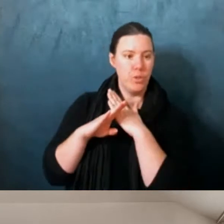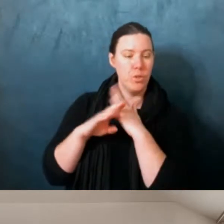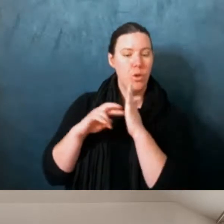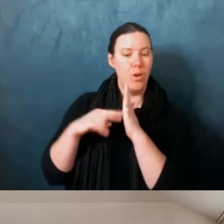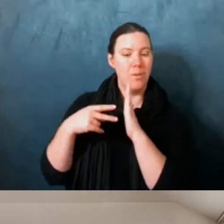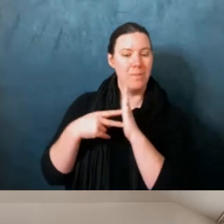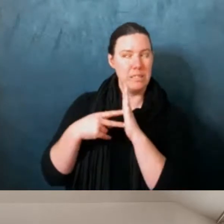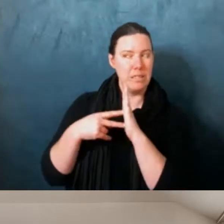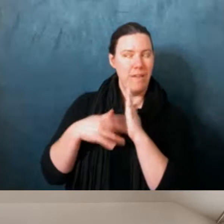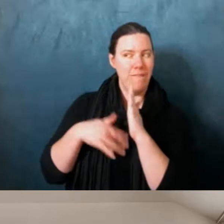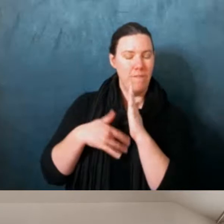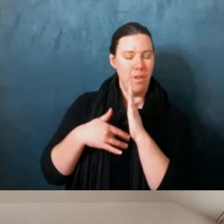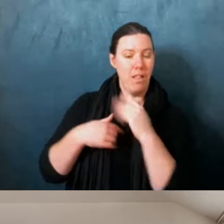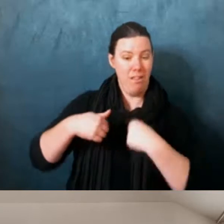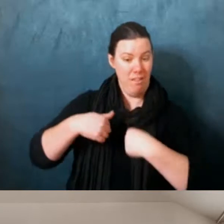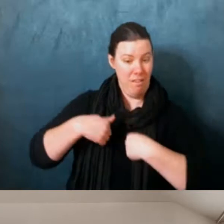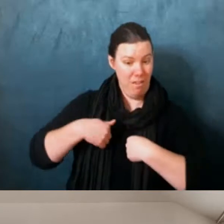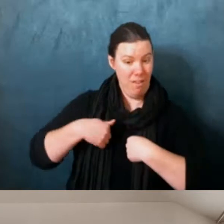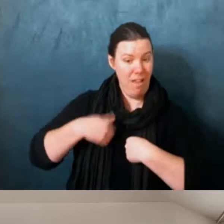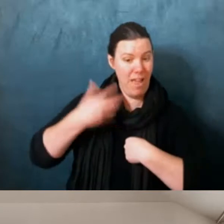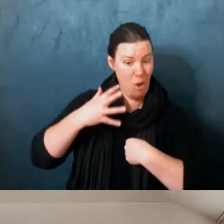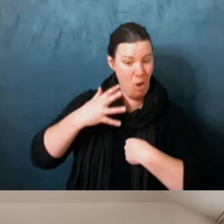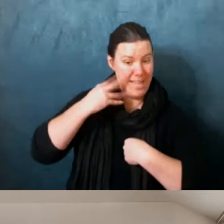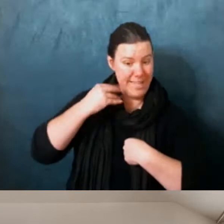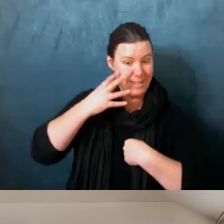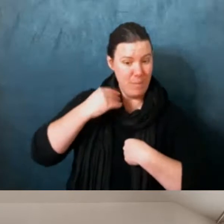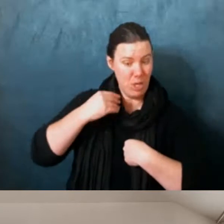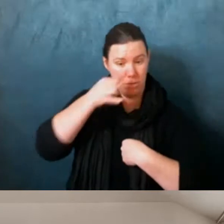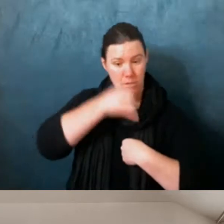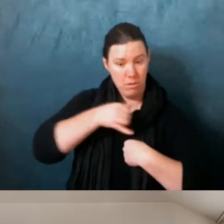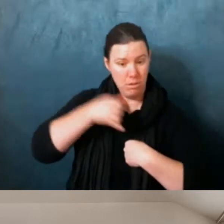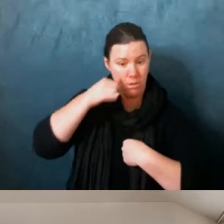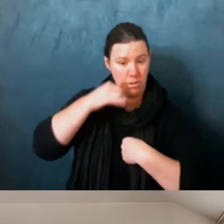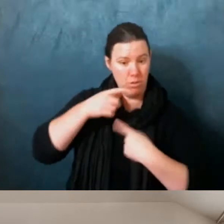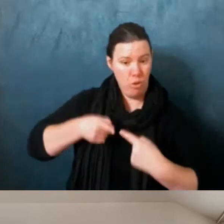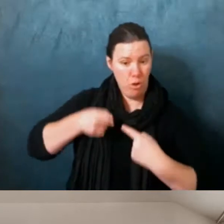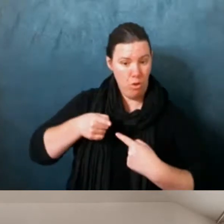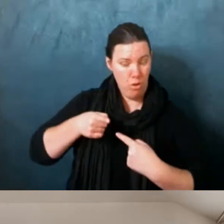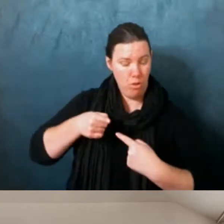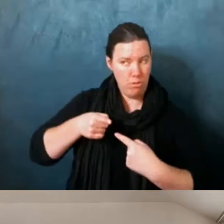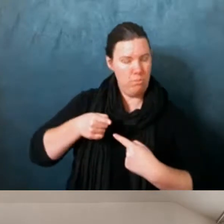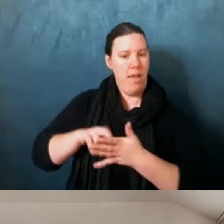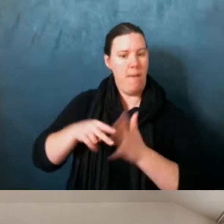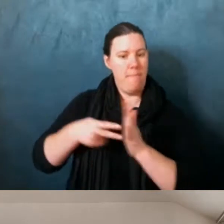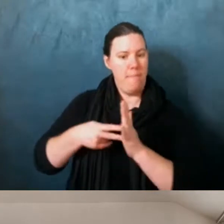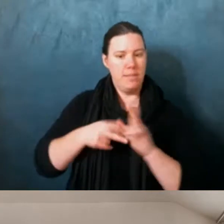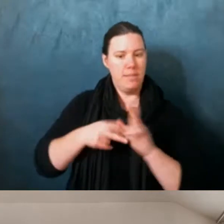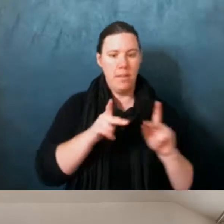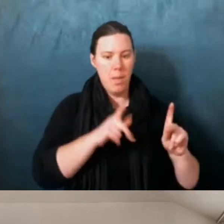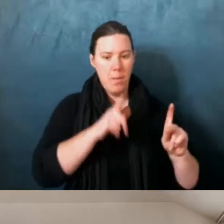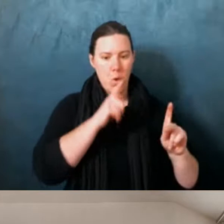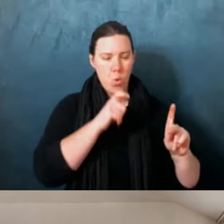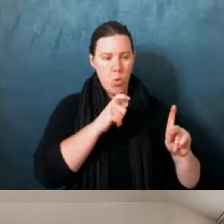that they're going to have even a larger impact on people from other marginalized communities.